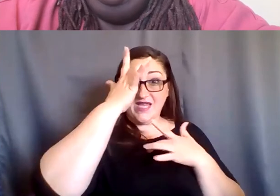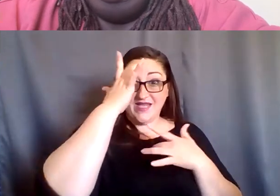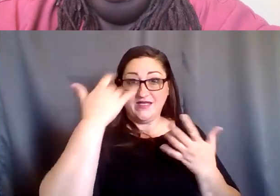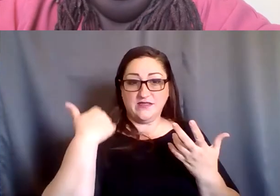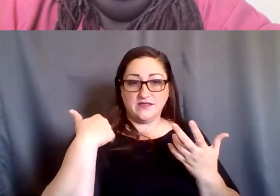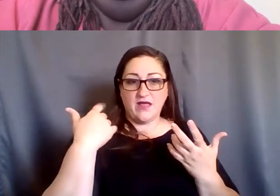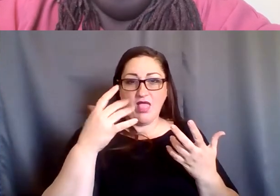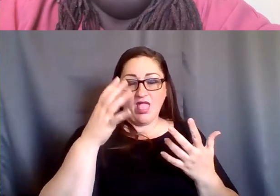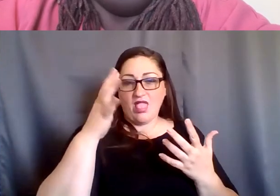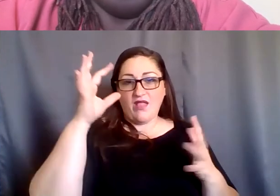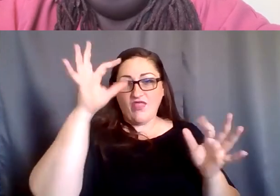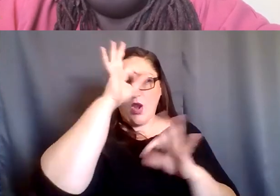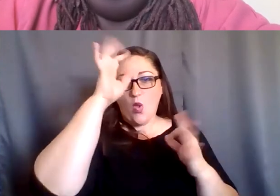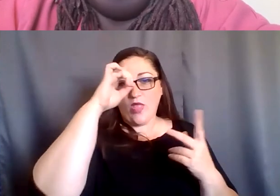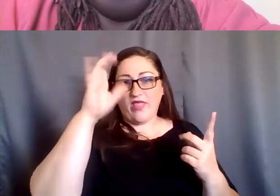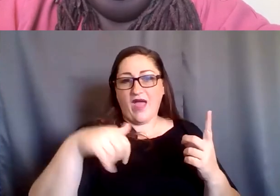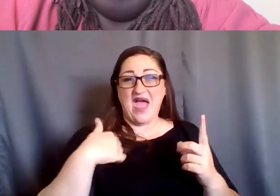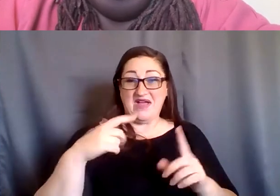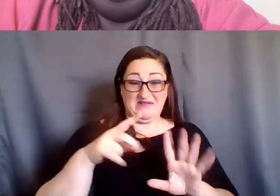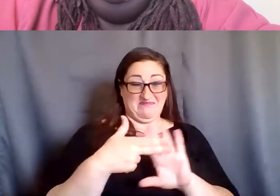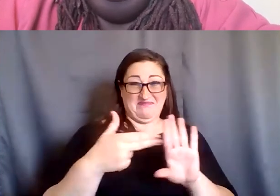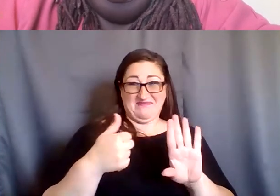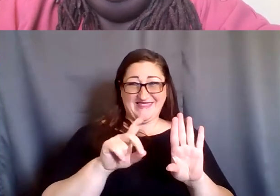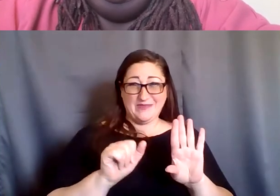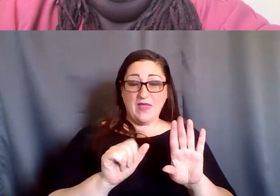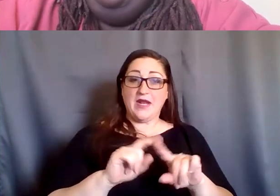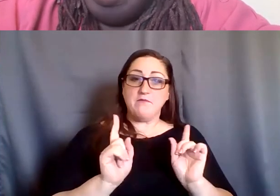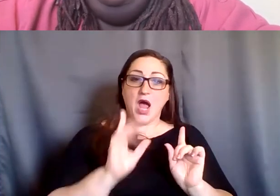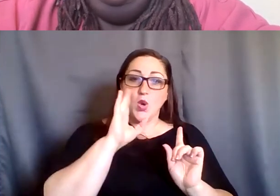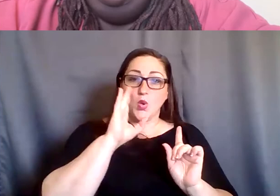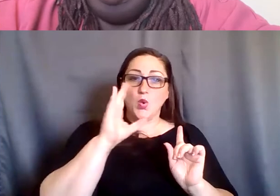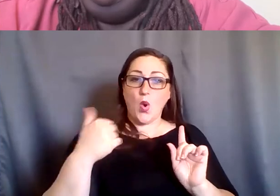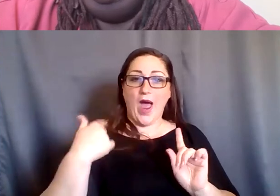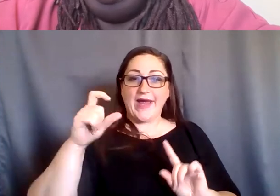But, yeah, I agree with Michelle wholeheartedly. There’s never going to be a one-size-fits-all.